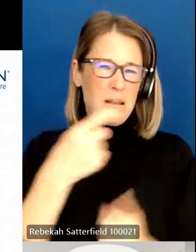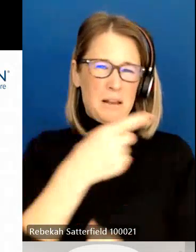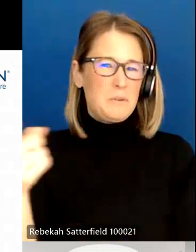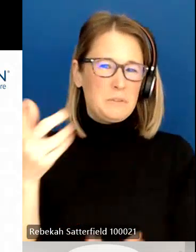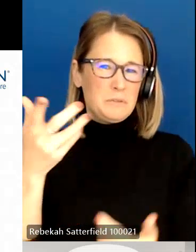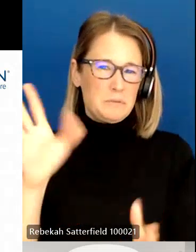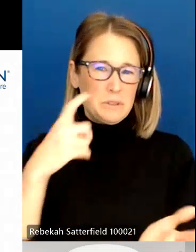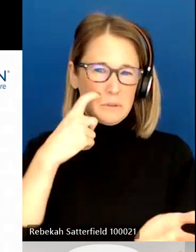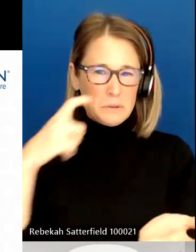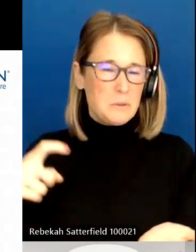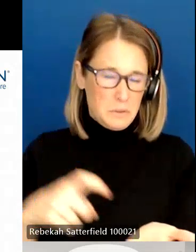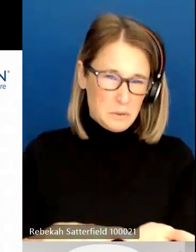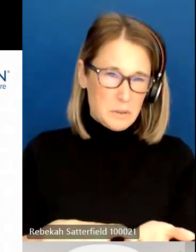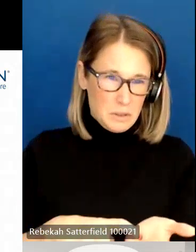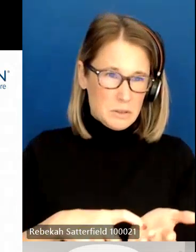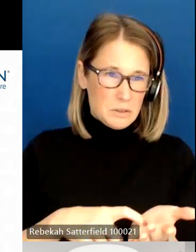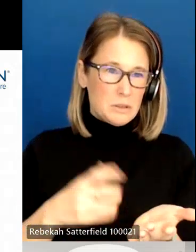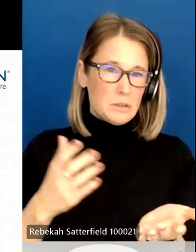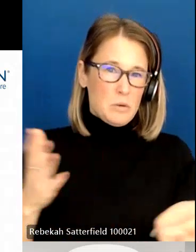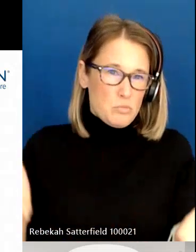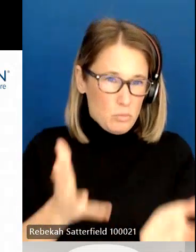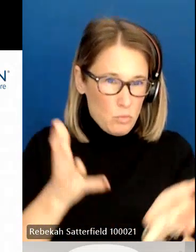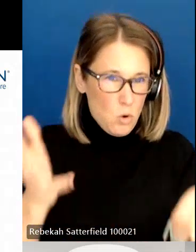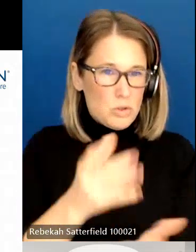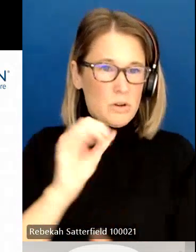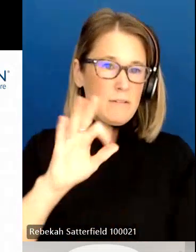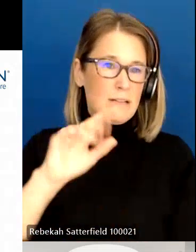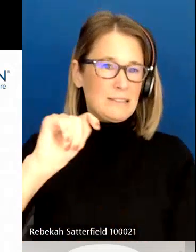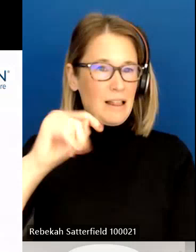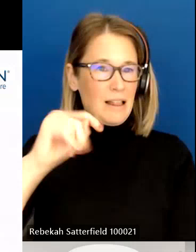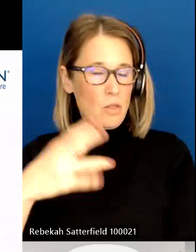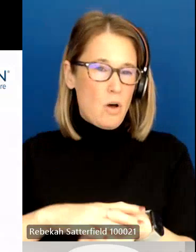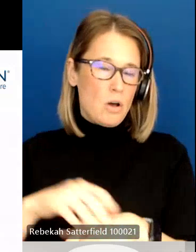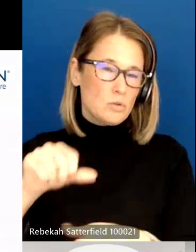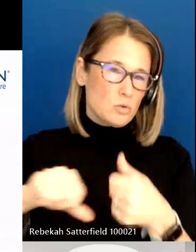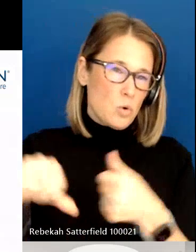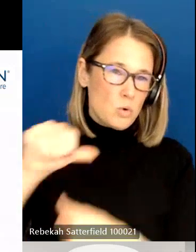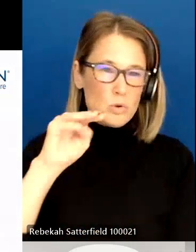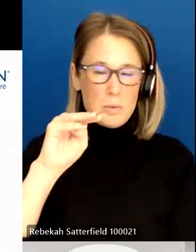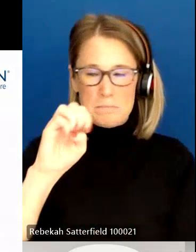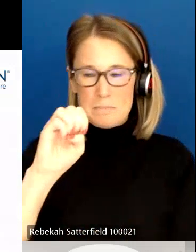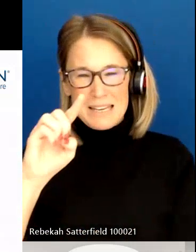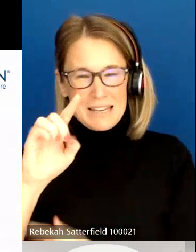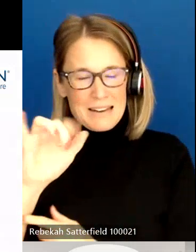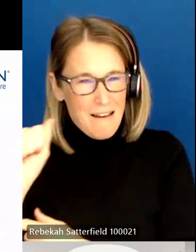the promotion of tella Health on in social media or marketing or email blast um that